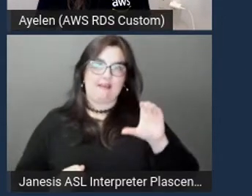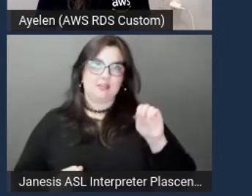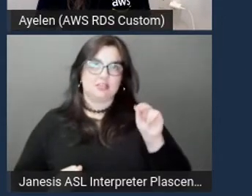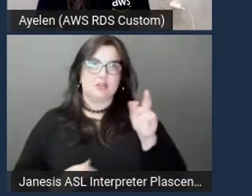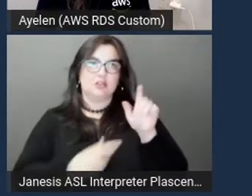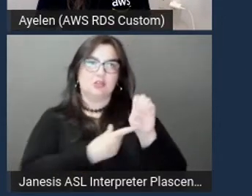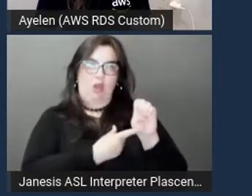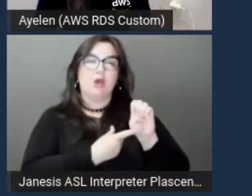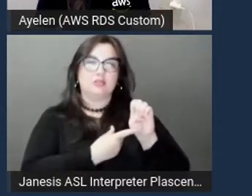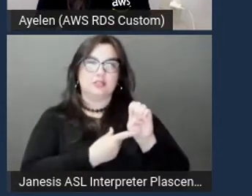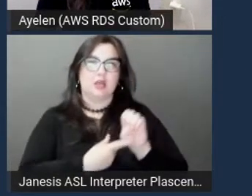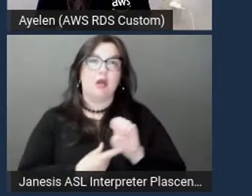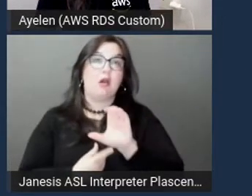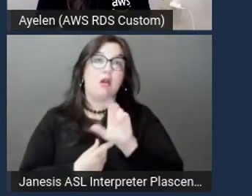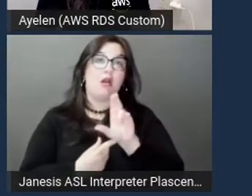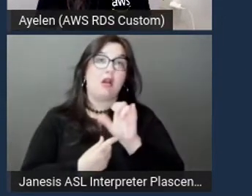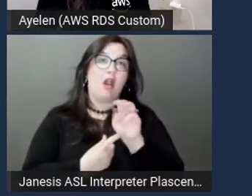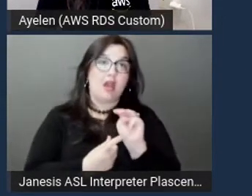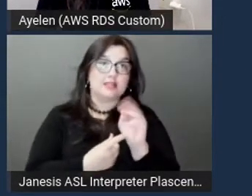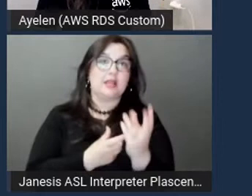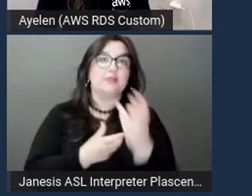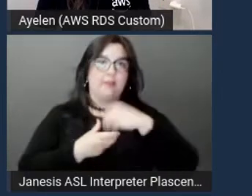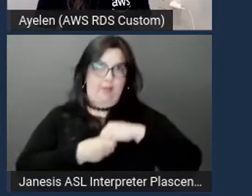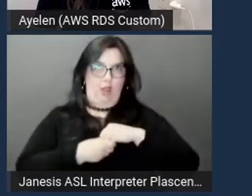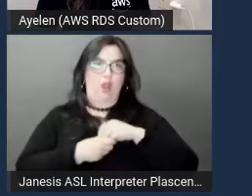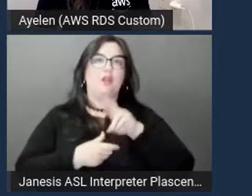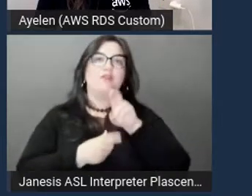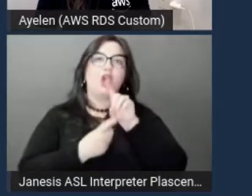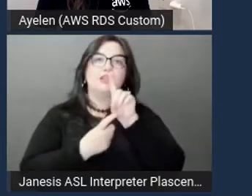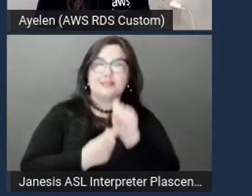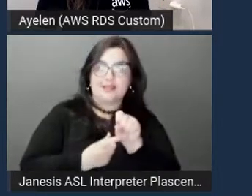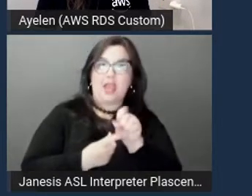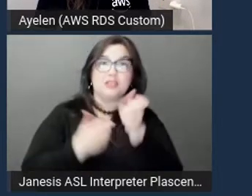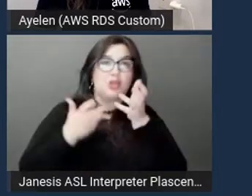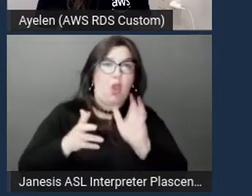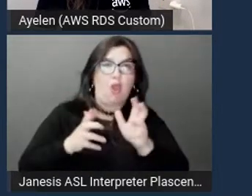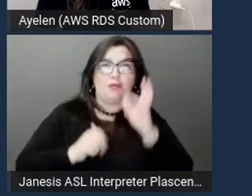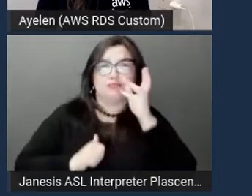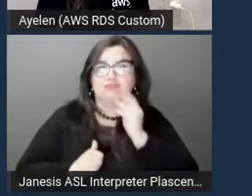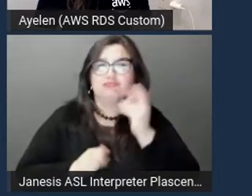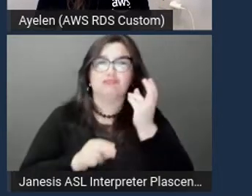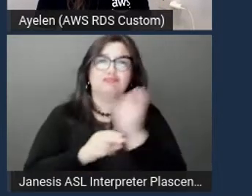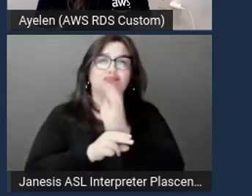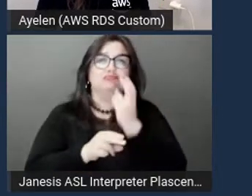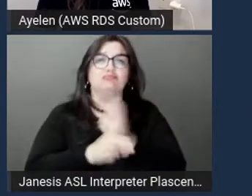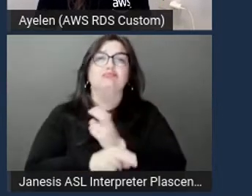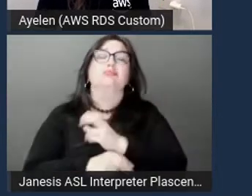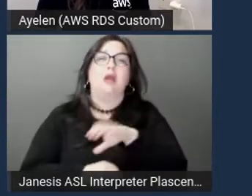So customers older, they used to use the console or RDS API CLI.